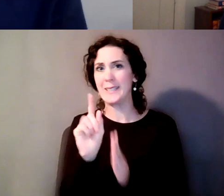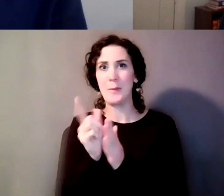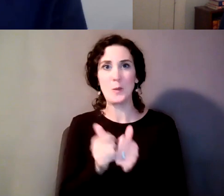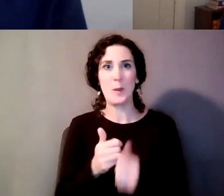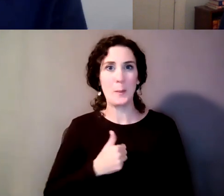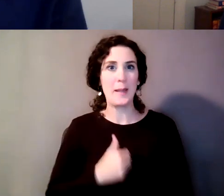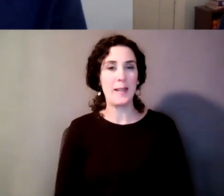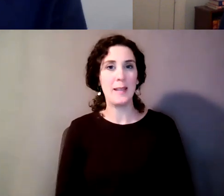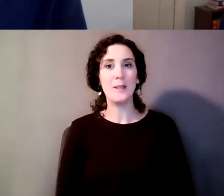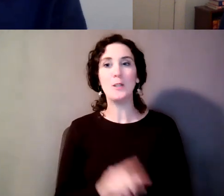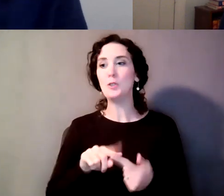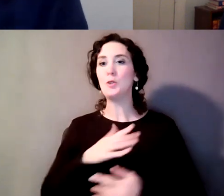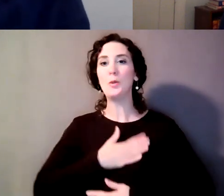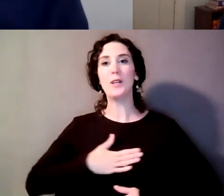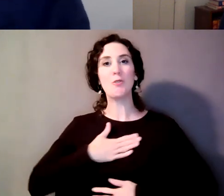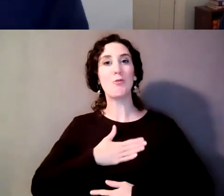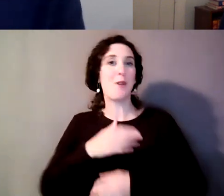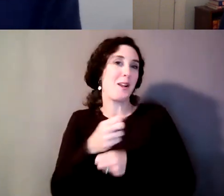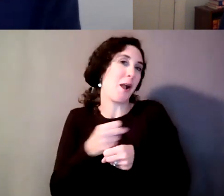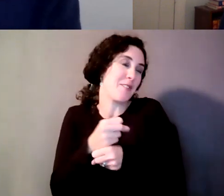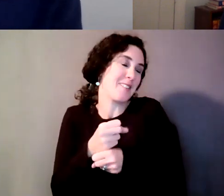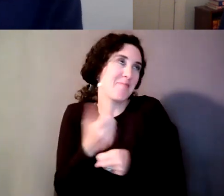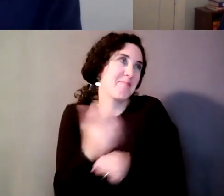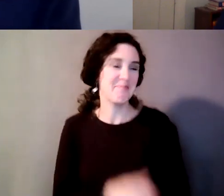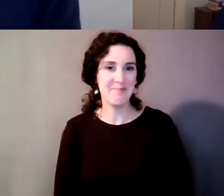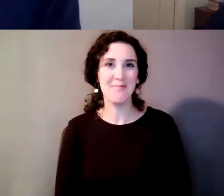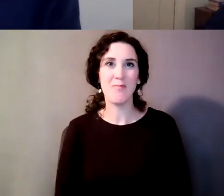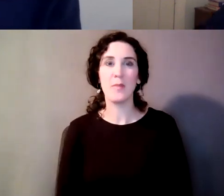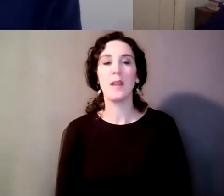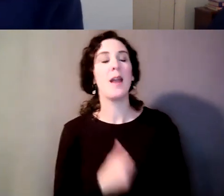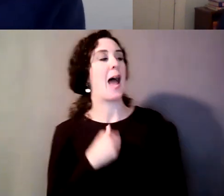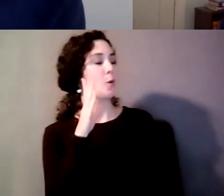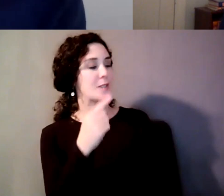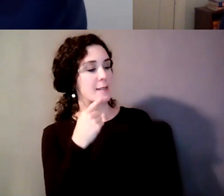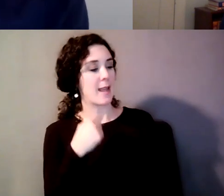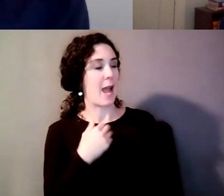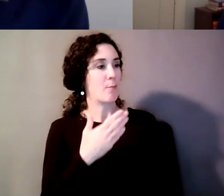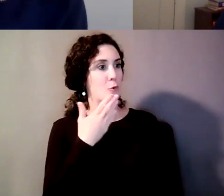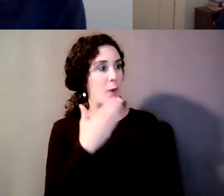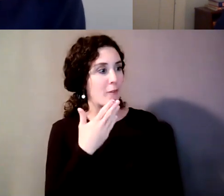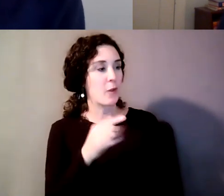to enjoy coffee, if you will. I was going to say I'm grateful that you put your email on their